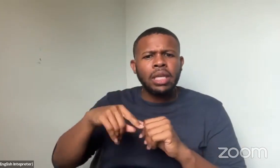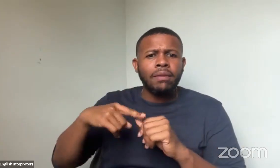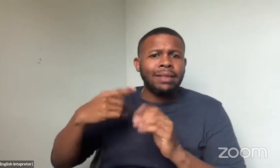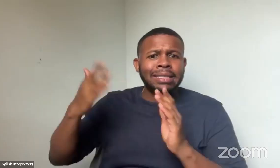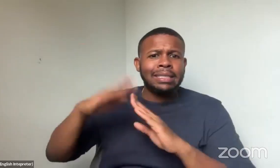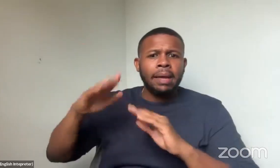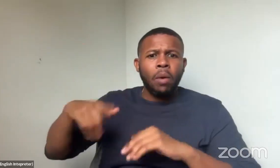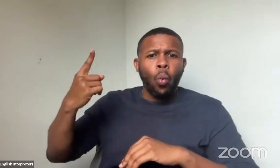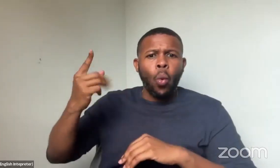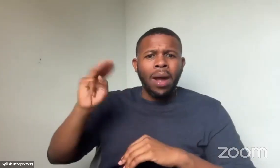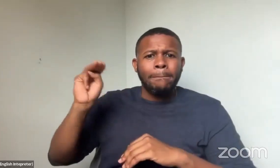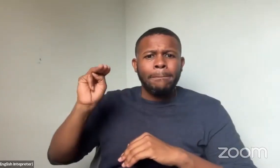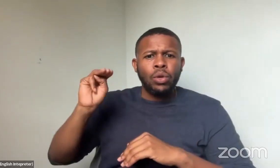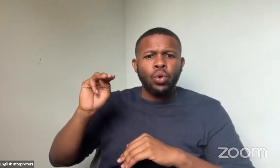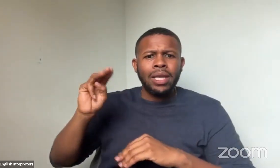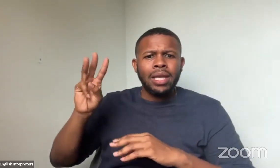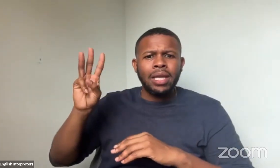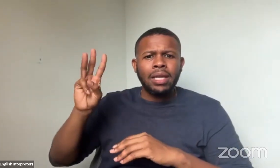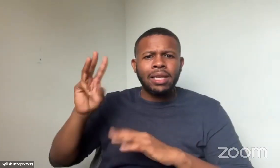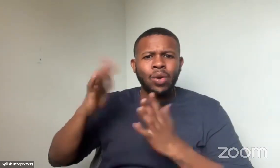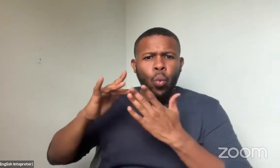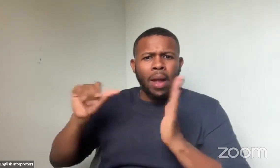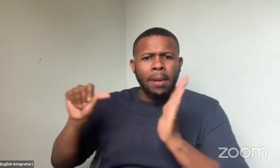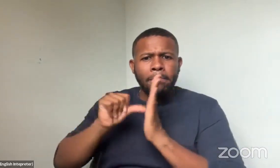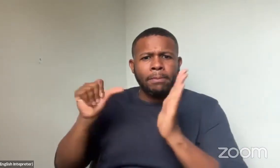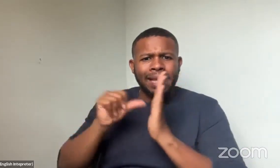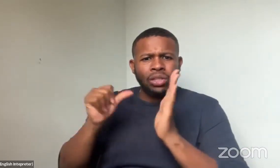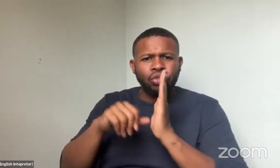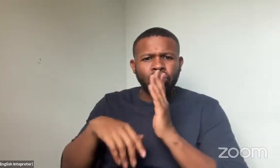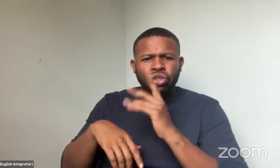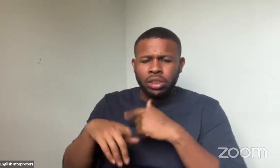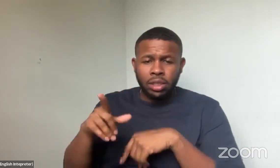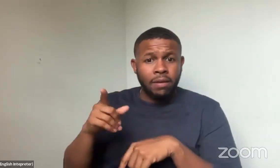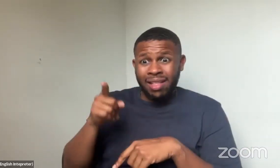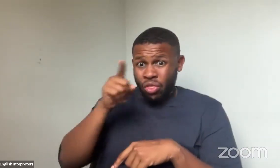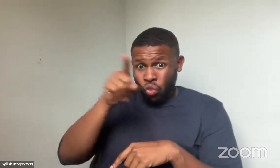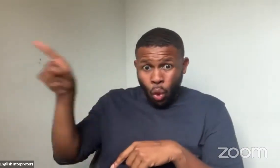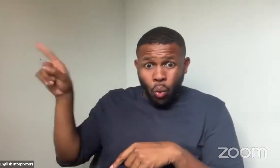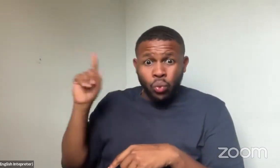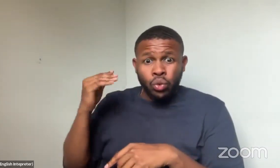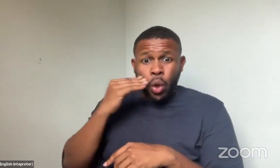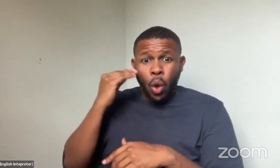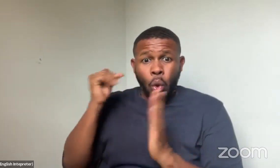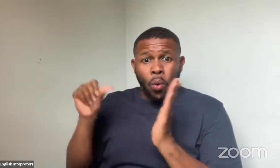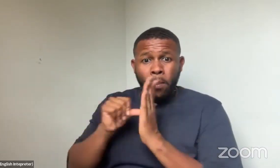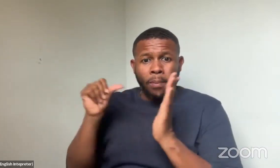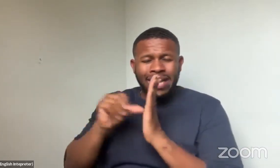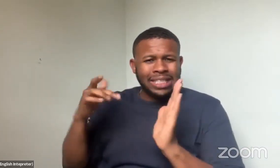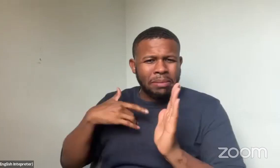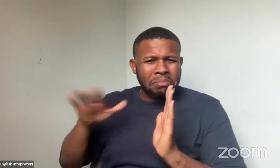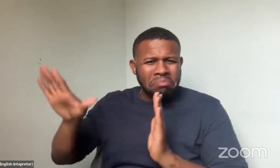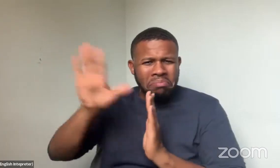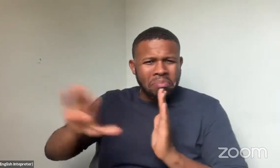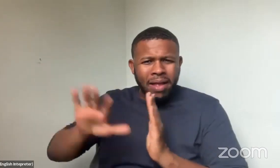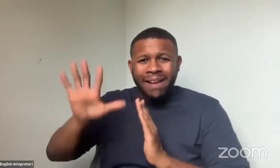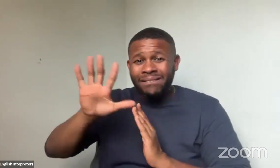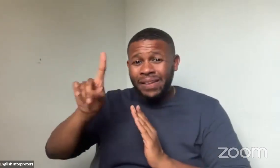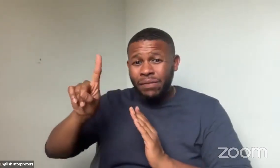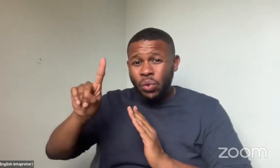Rehabilitation Act, ADA and ACA. Yet, we know that from -- if we